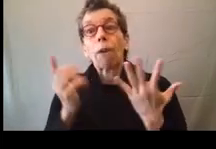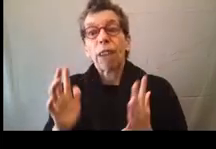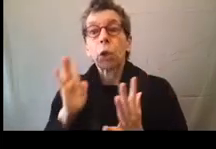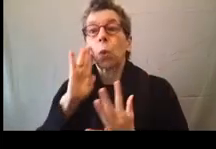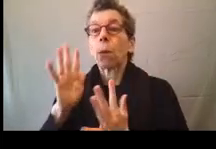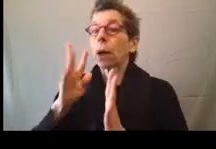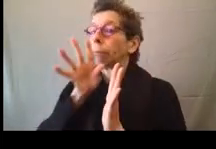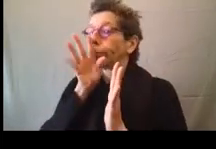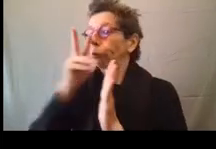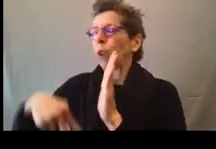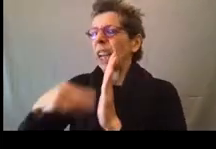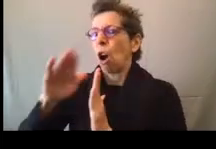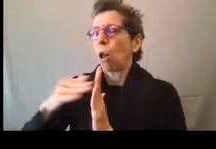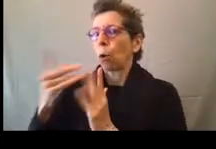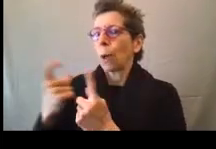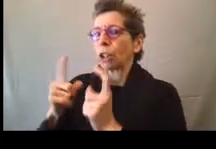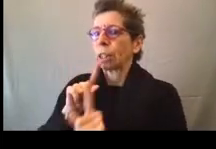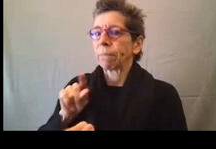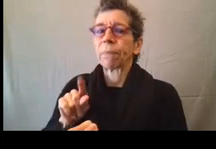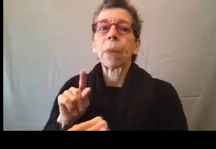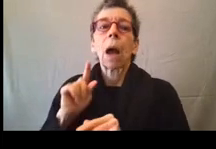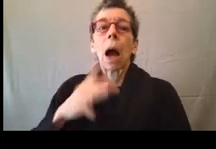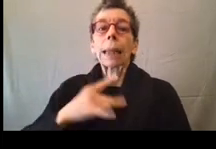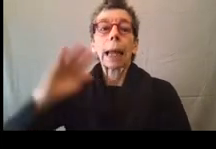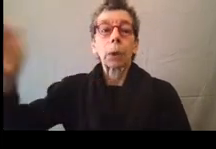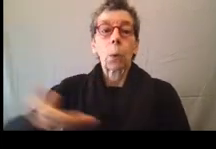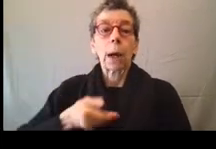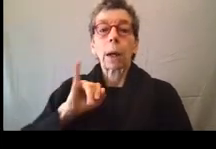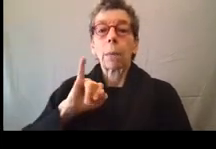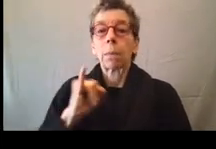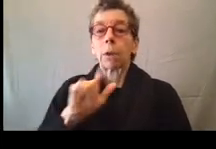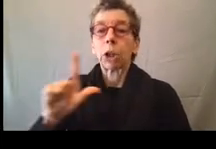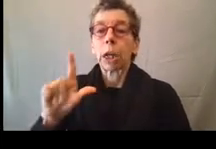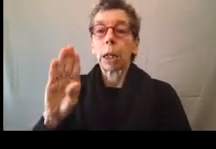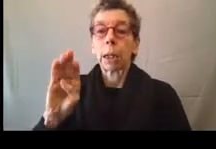I'd like to welcome Jill Bezyak and Emily Shuman from the Rocky Mountain ADA Center.